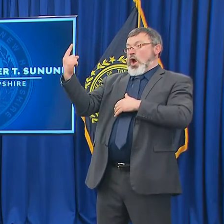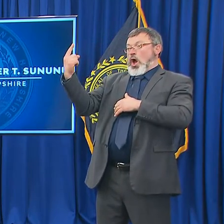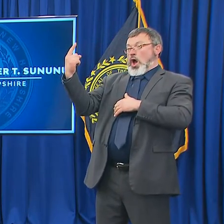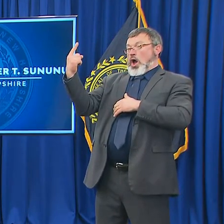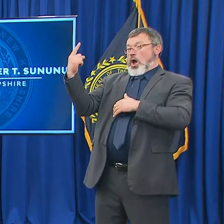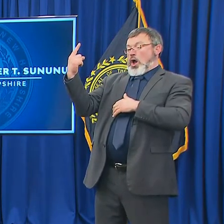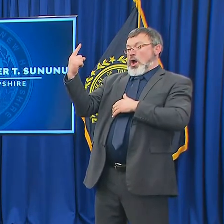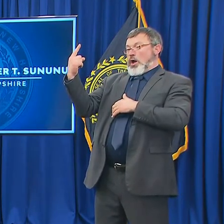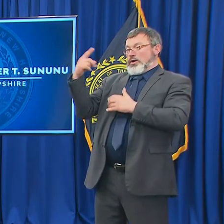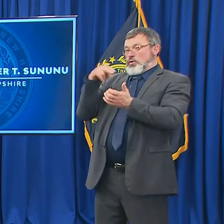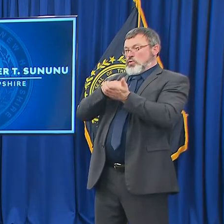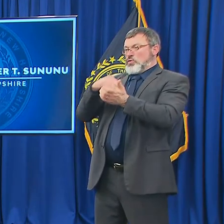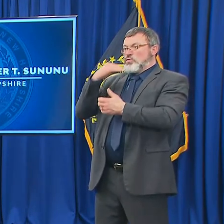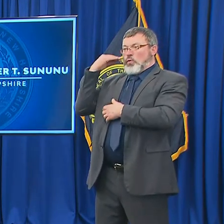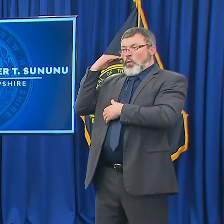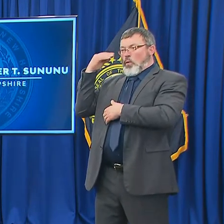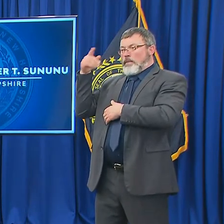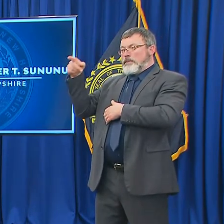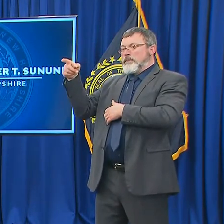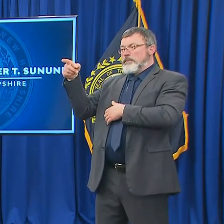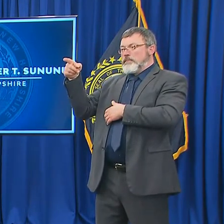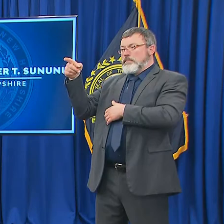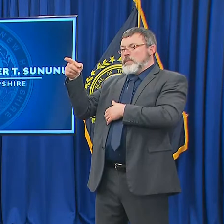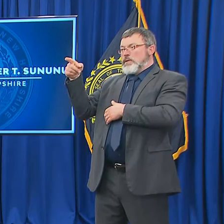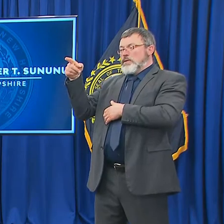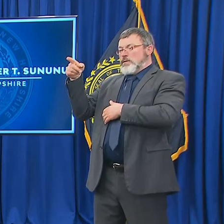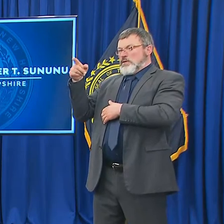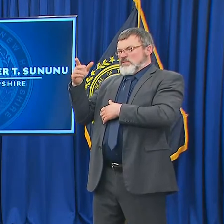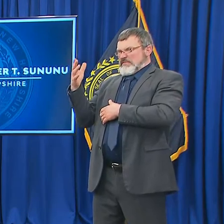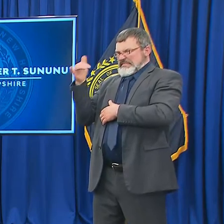But I think that they're going to have a very rough couple